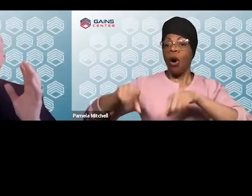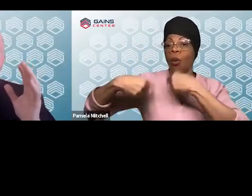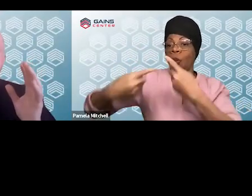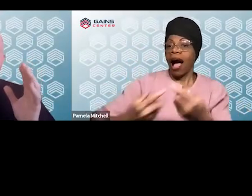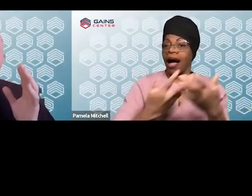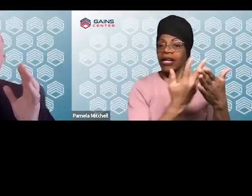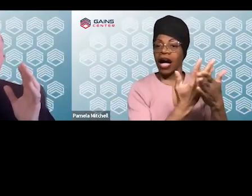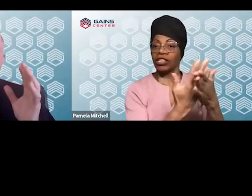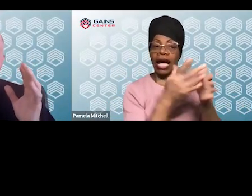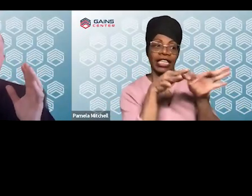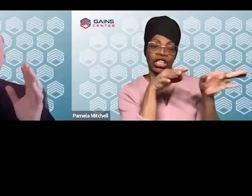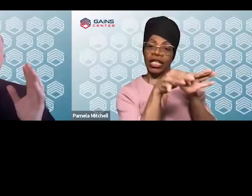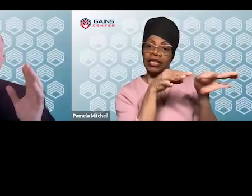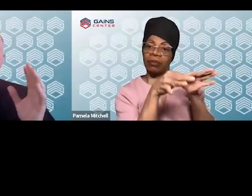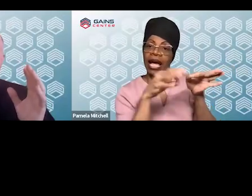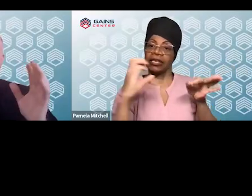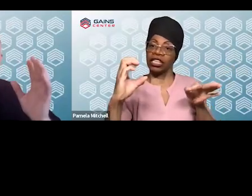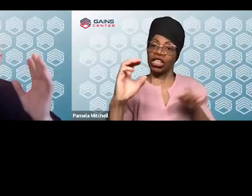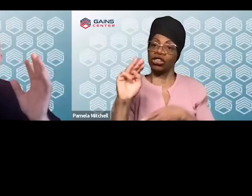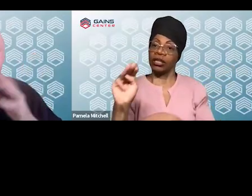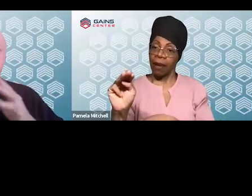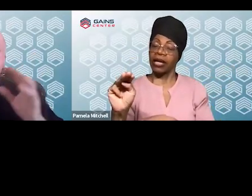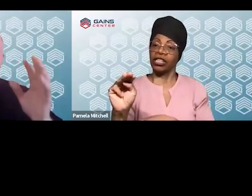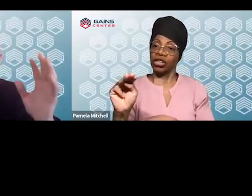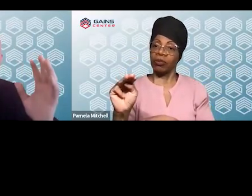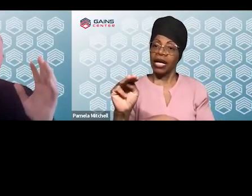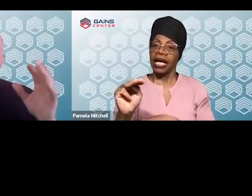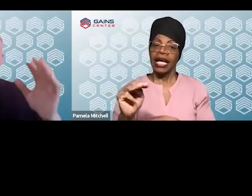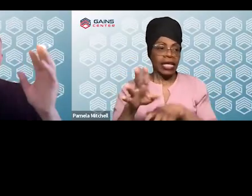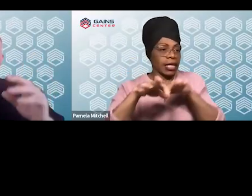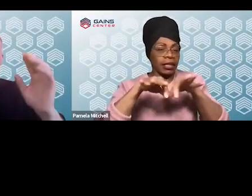and she explains contingency management to them and gives them an explanation about